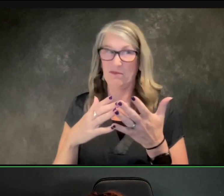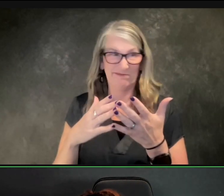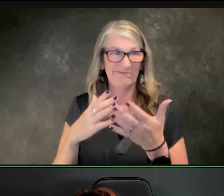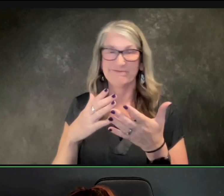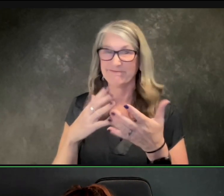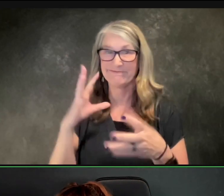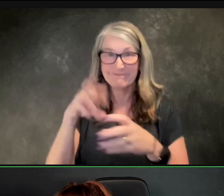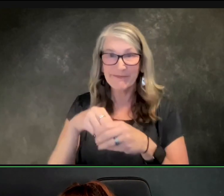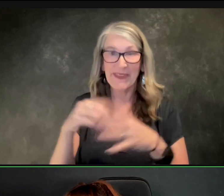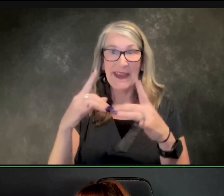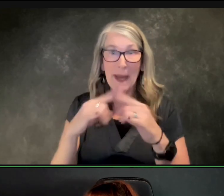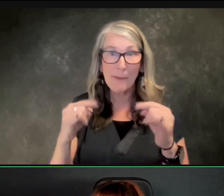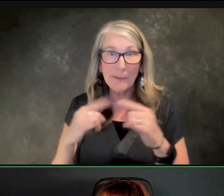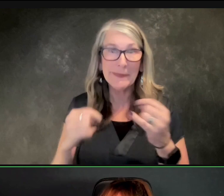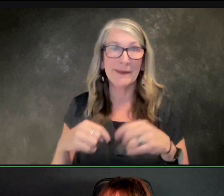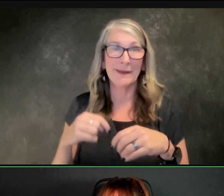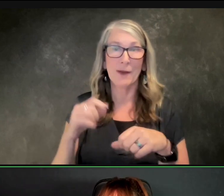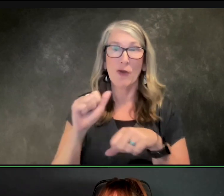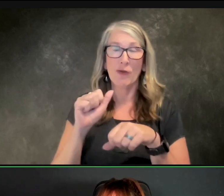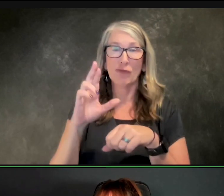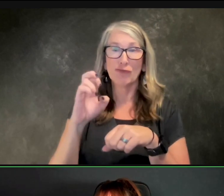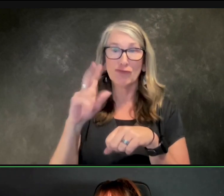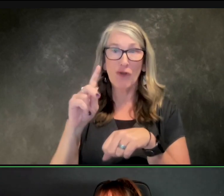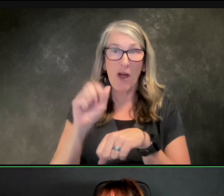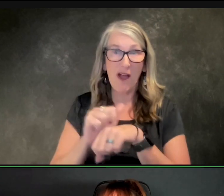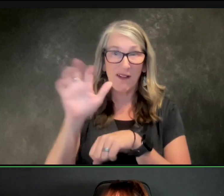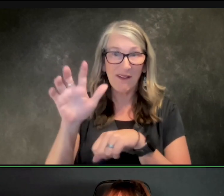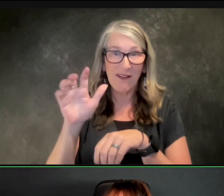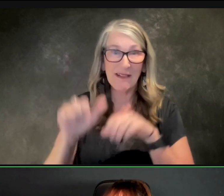archaeological digs in very hot desert climates,